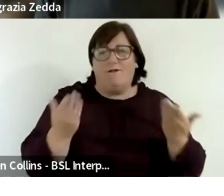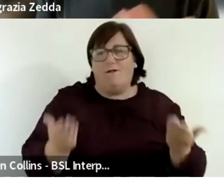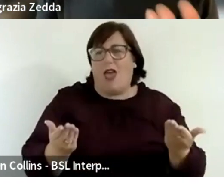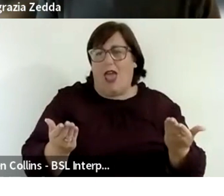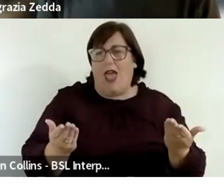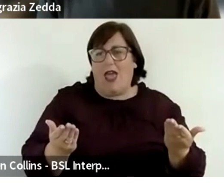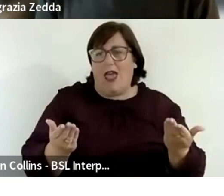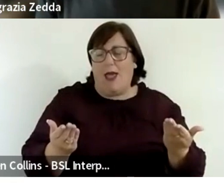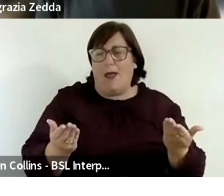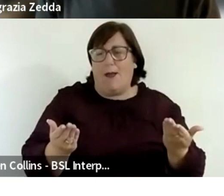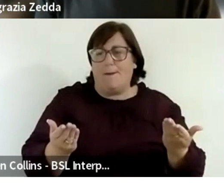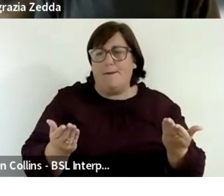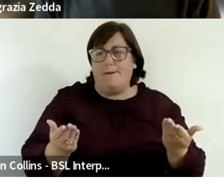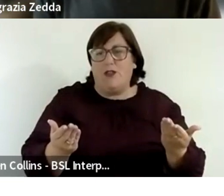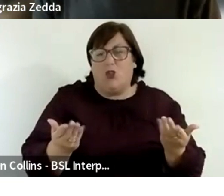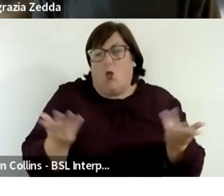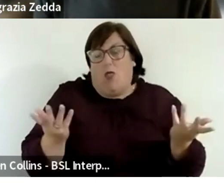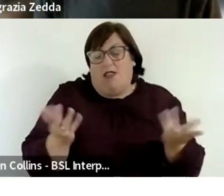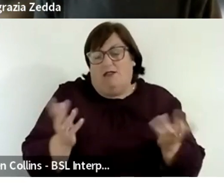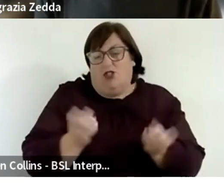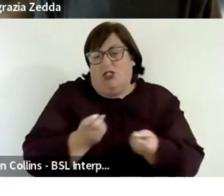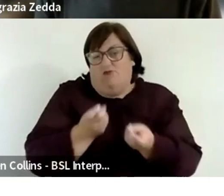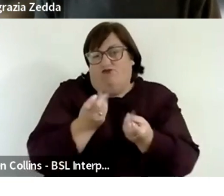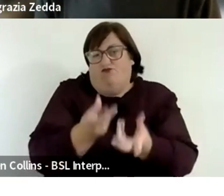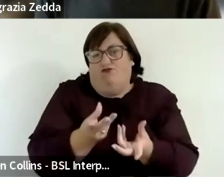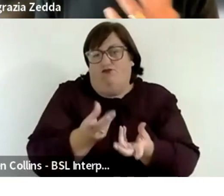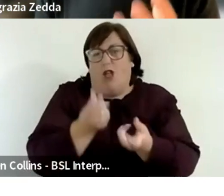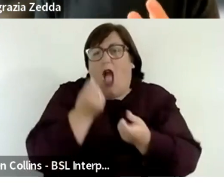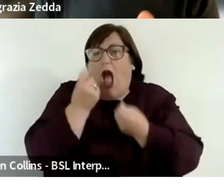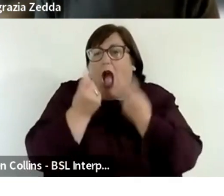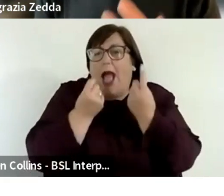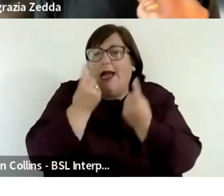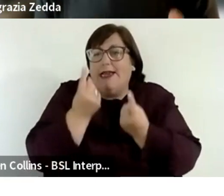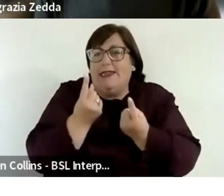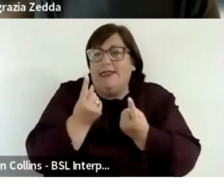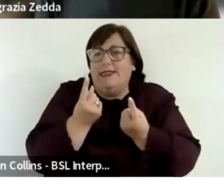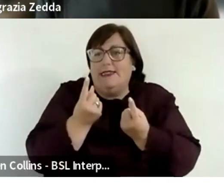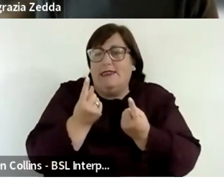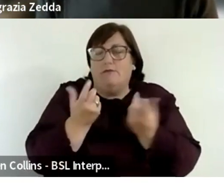This is just some of the ideas on how to present yourself,